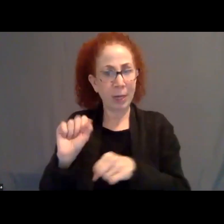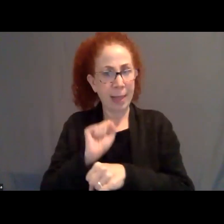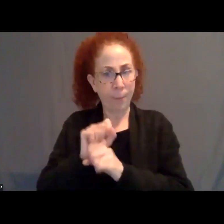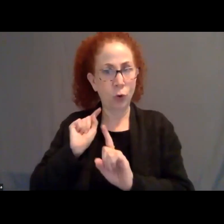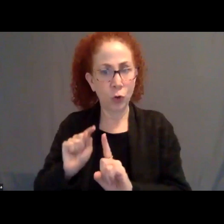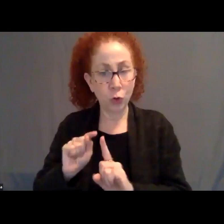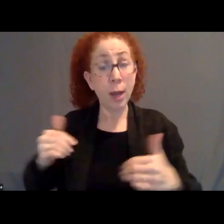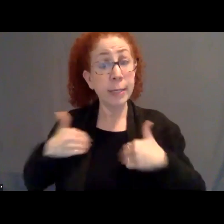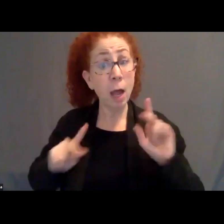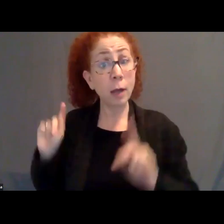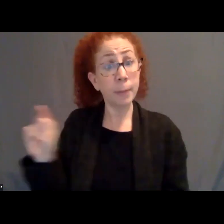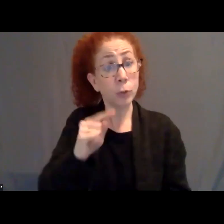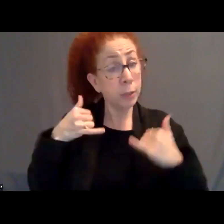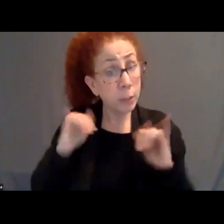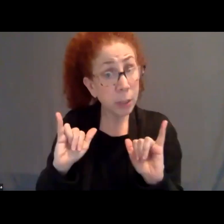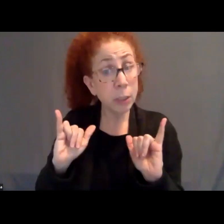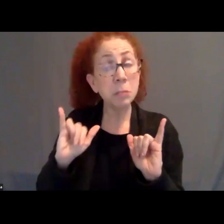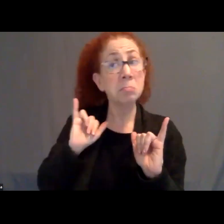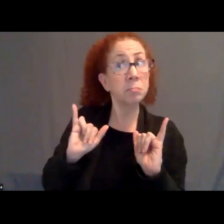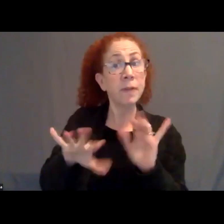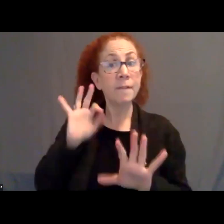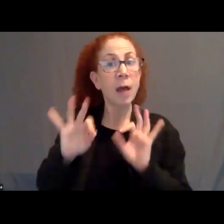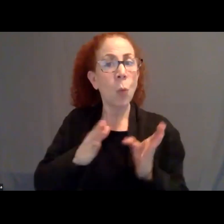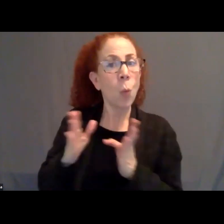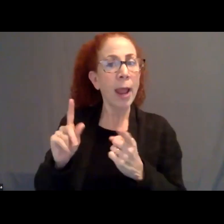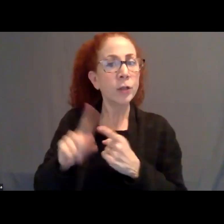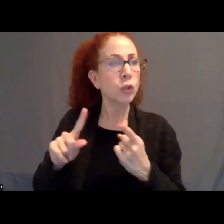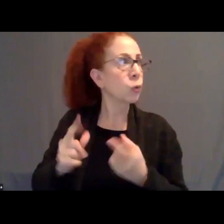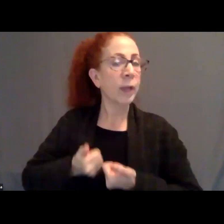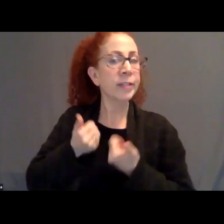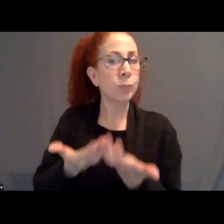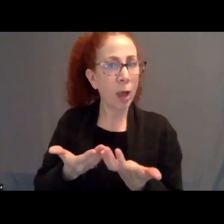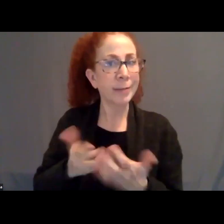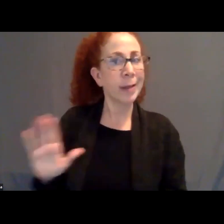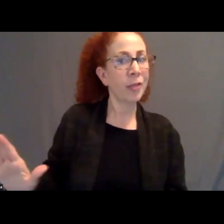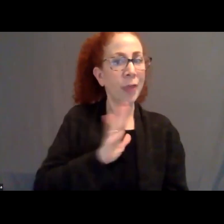young people still found ways to express their agency